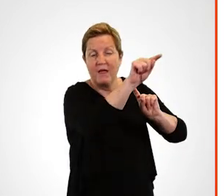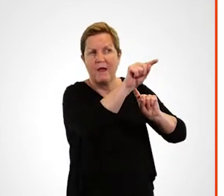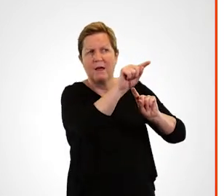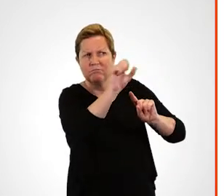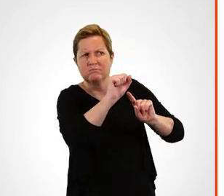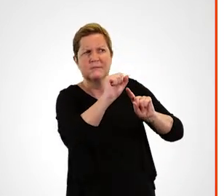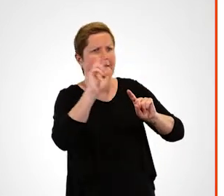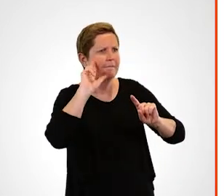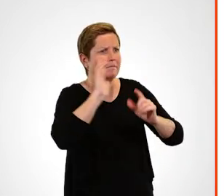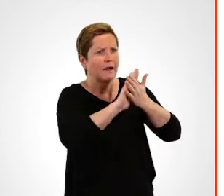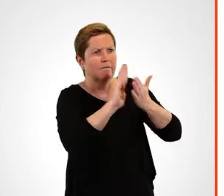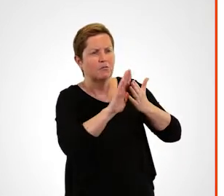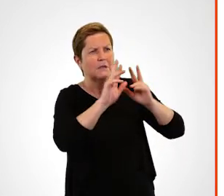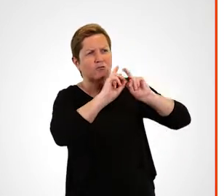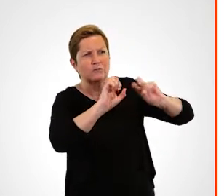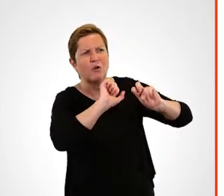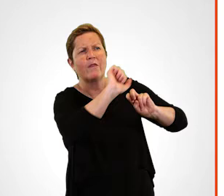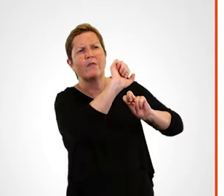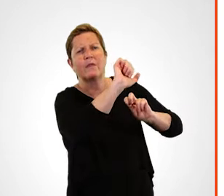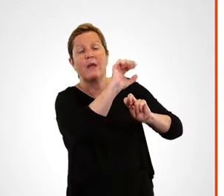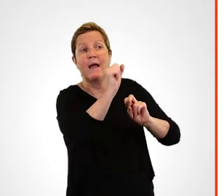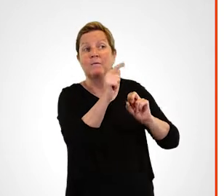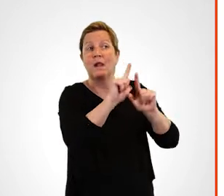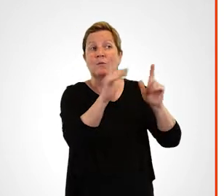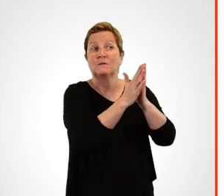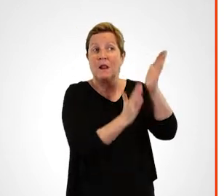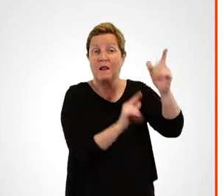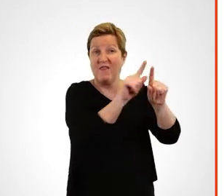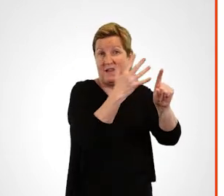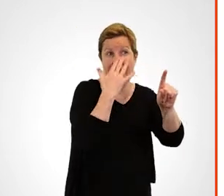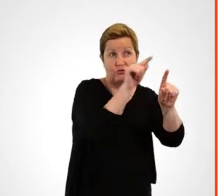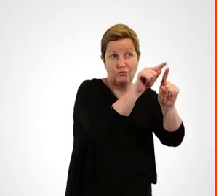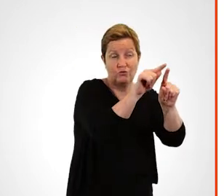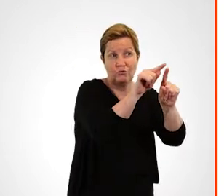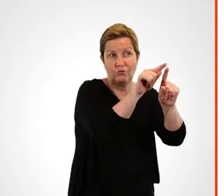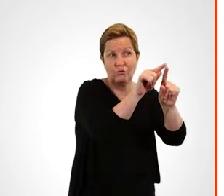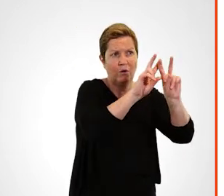and had some language delays at that age they have gotten a similar kind of finding